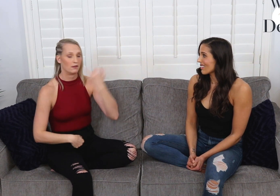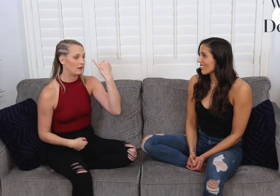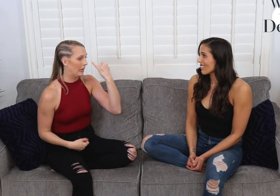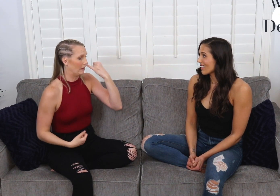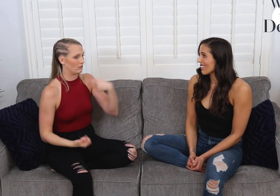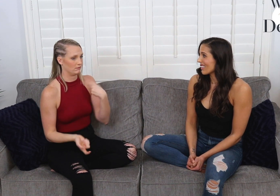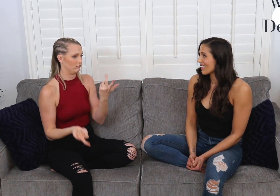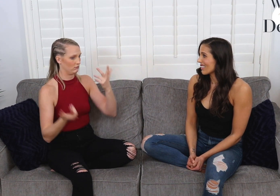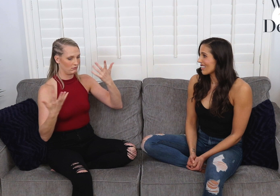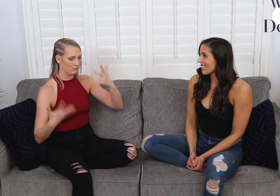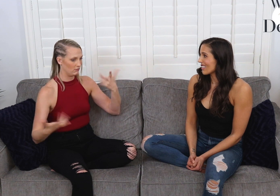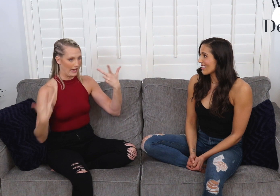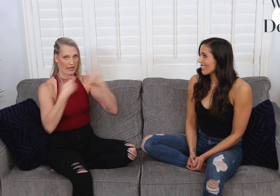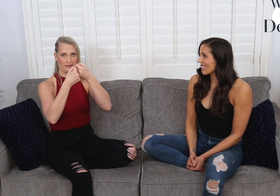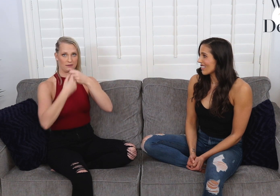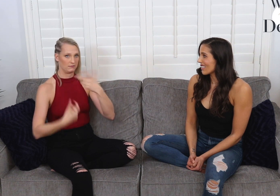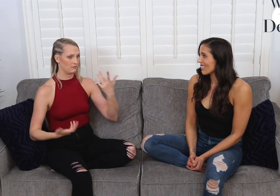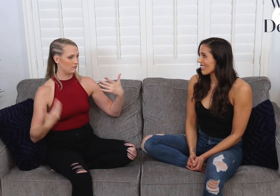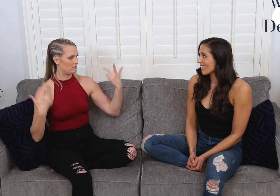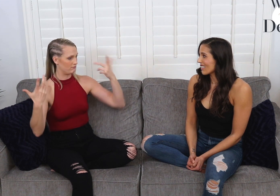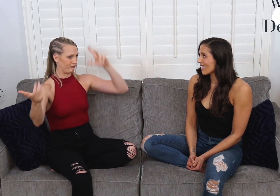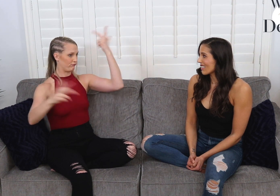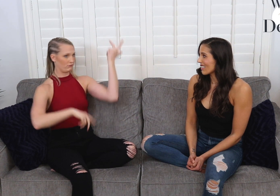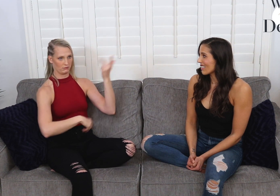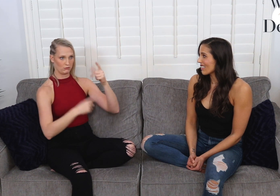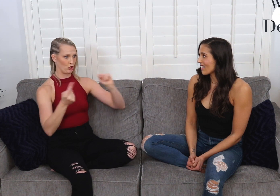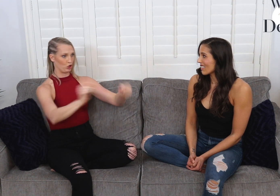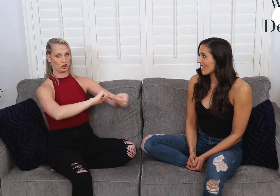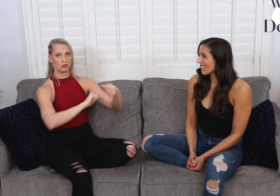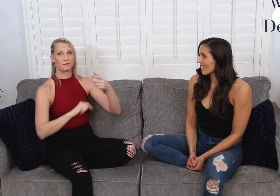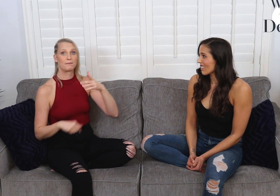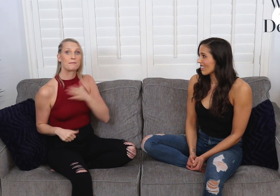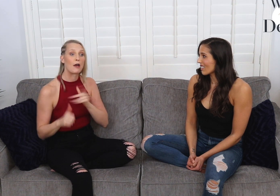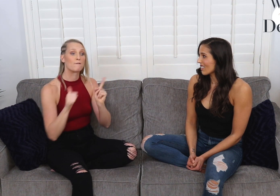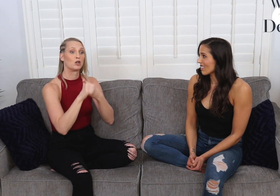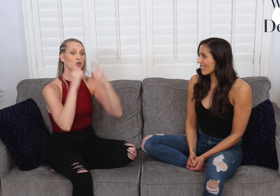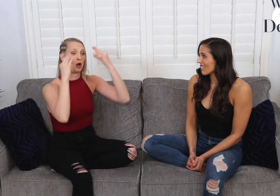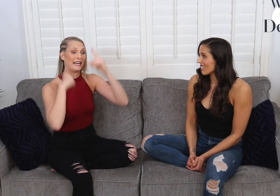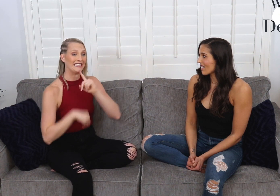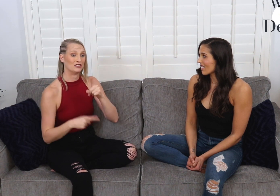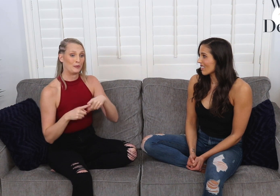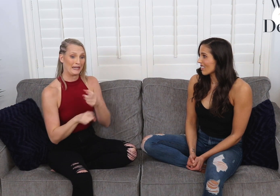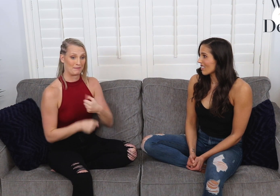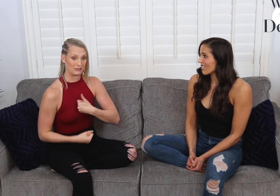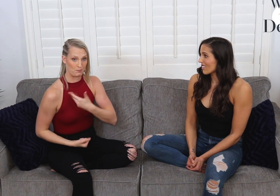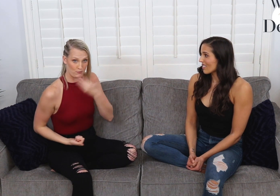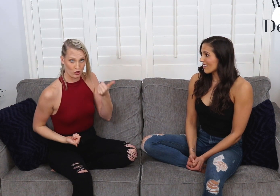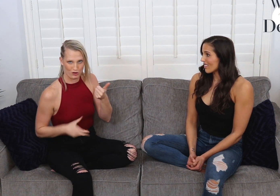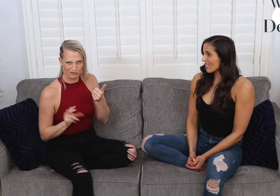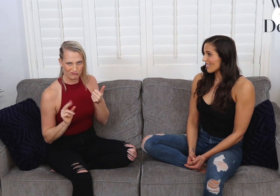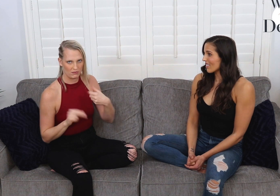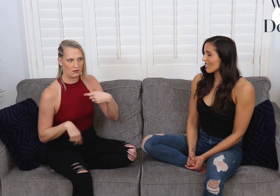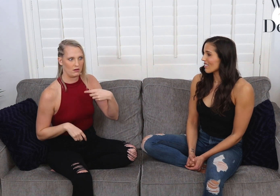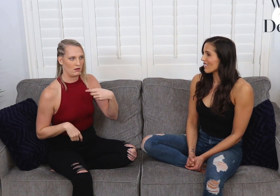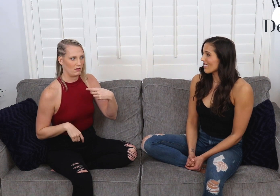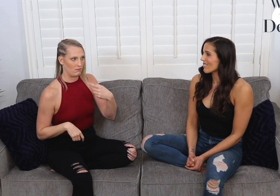is a hospital setting. Say I got into a car accident and I was badly injured. My first thought is not to get myself better,